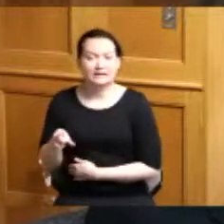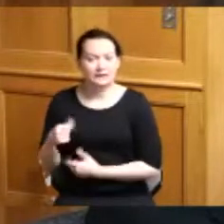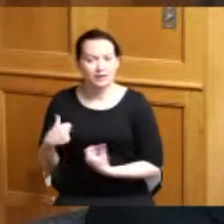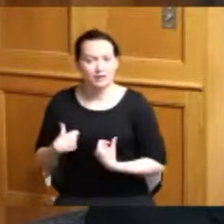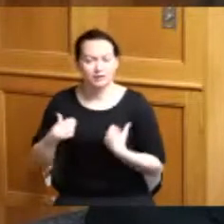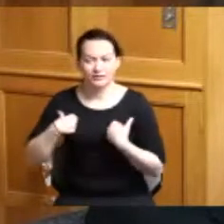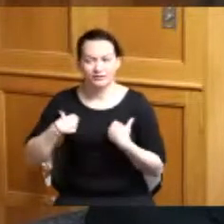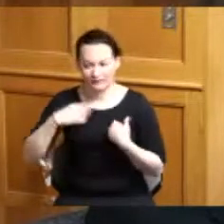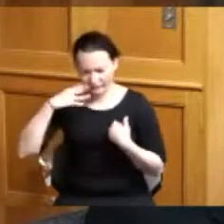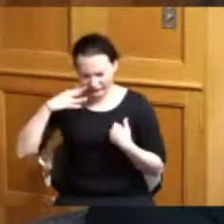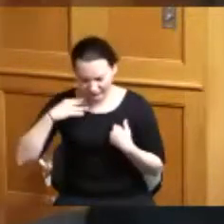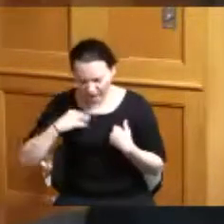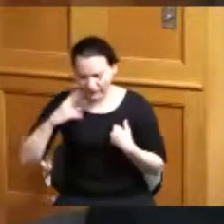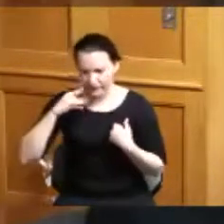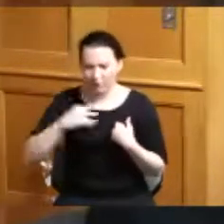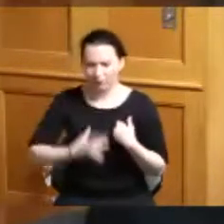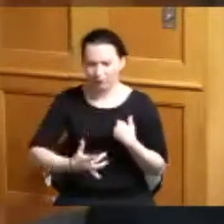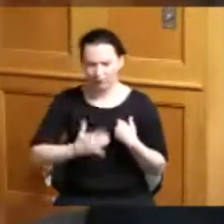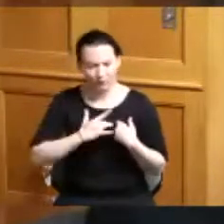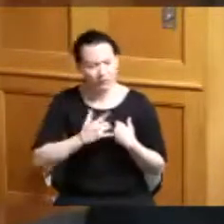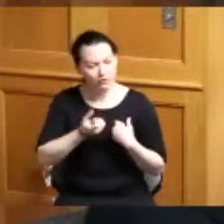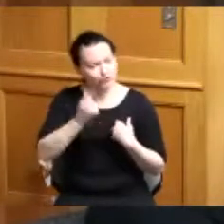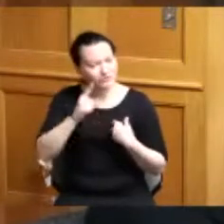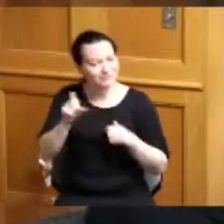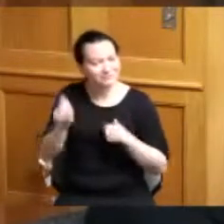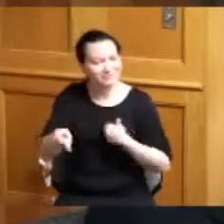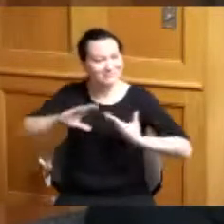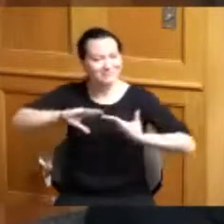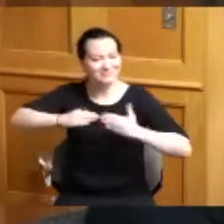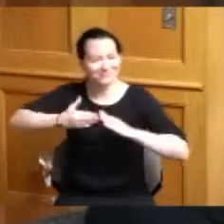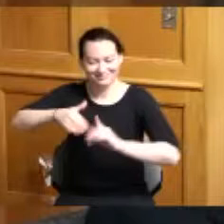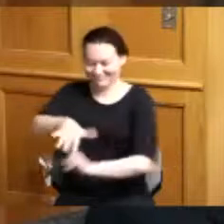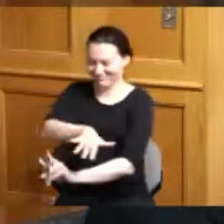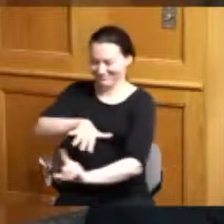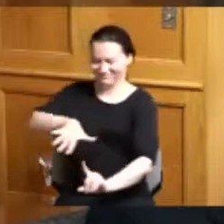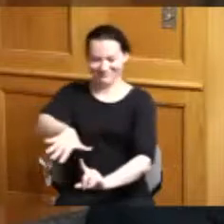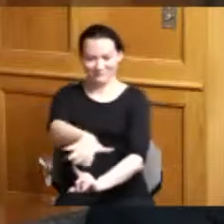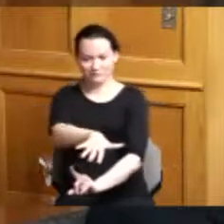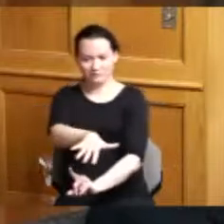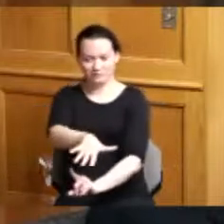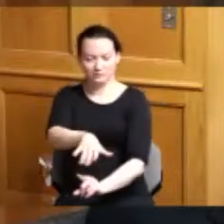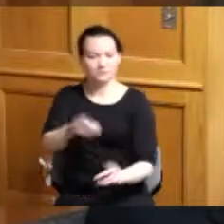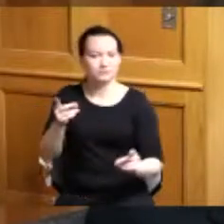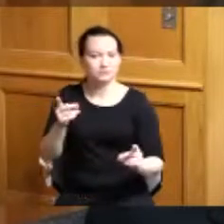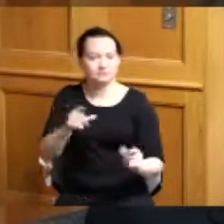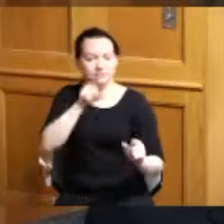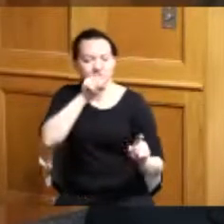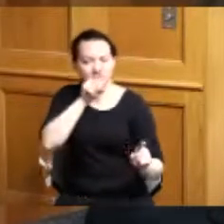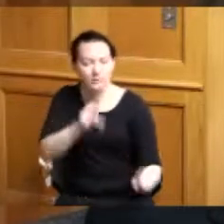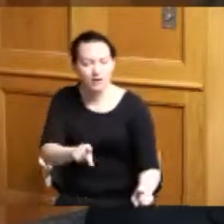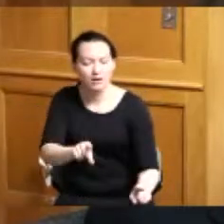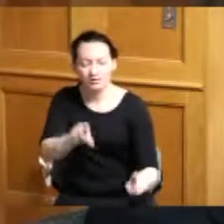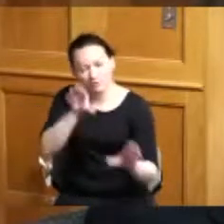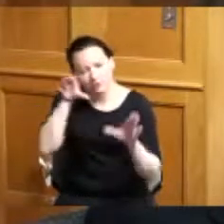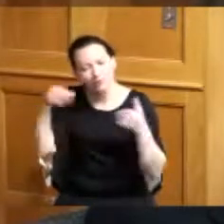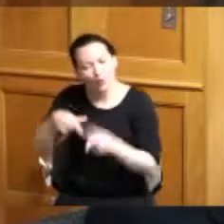day he understood the needs of this community and he responded and dedicated his professional life